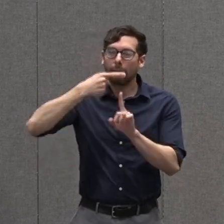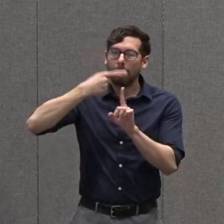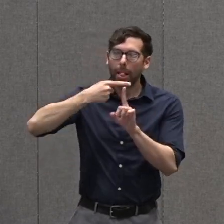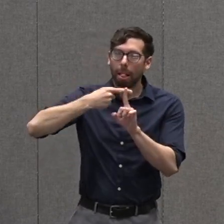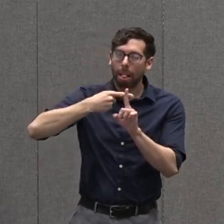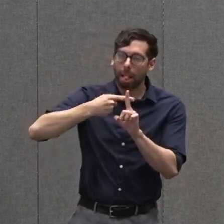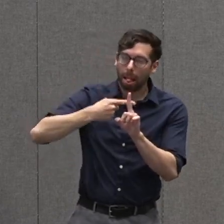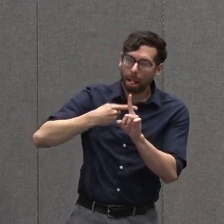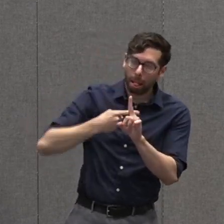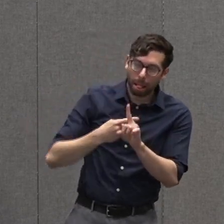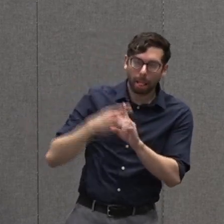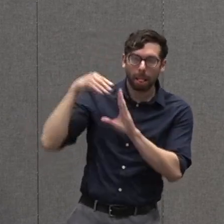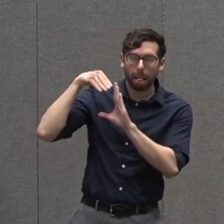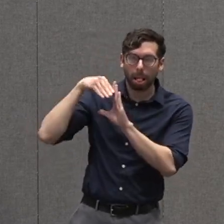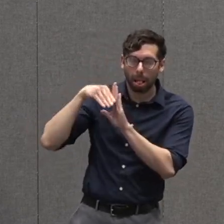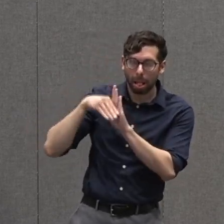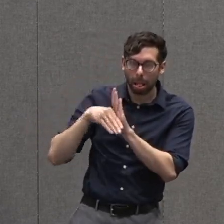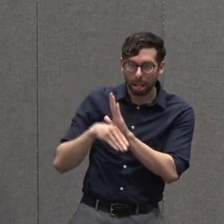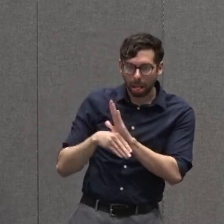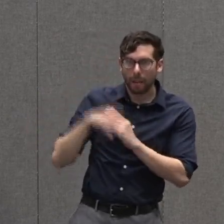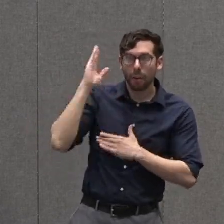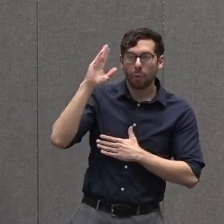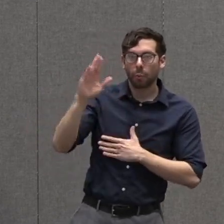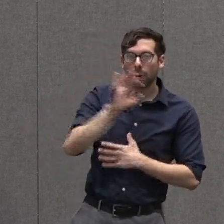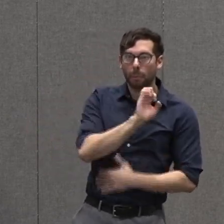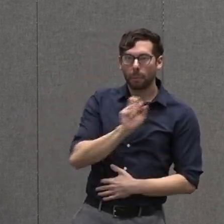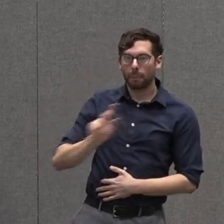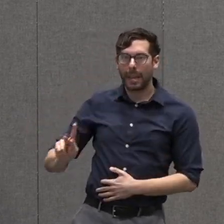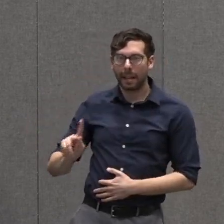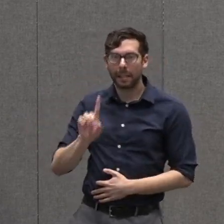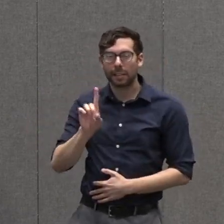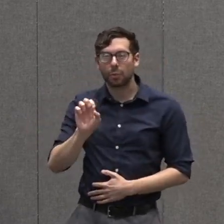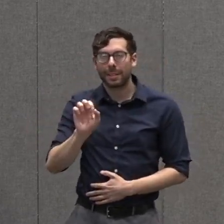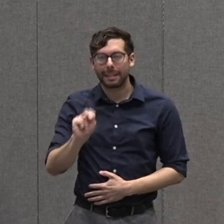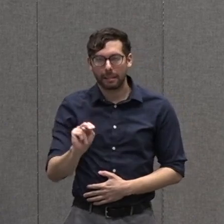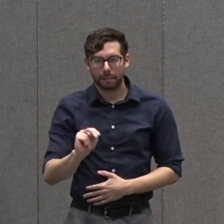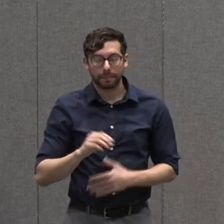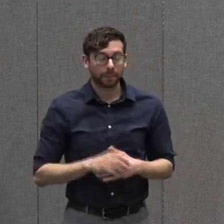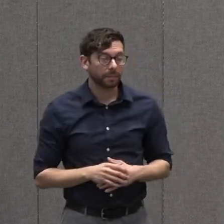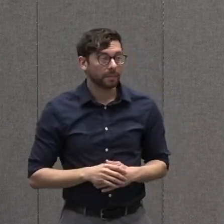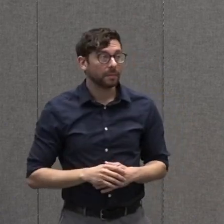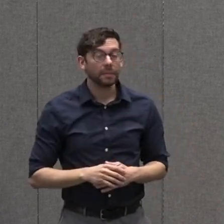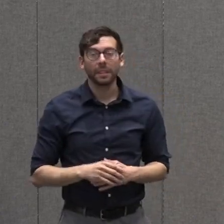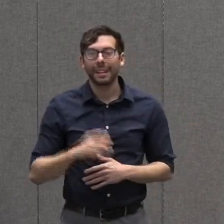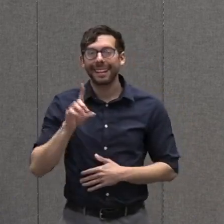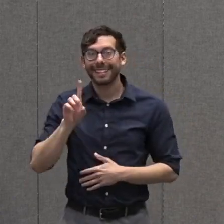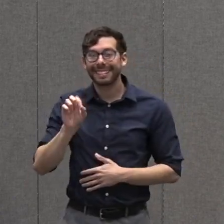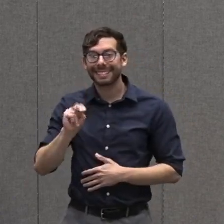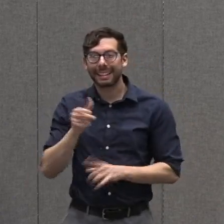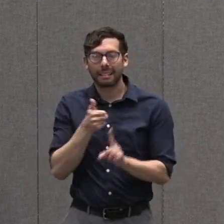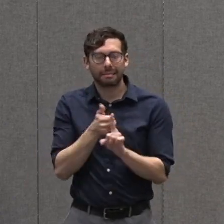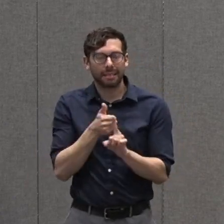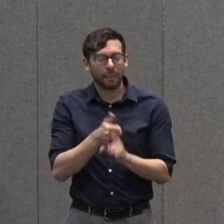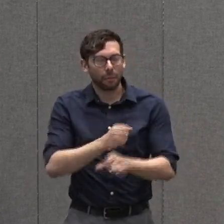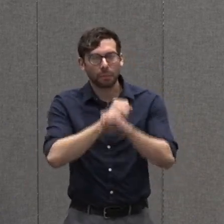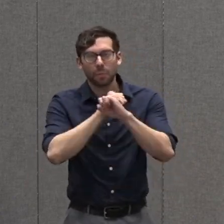then they might start to migrate away from their den sites. Those dens are just for protection in the colder months.